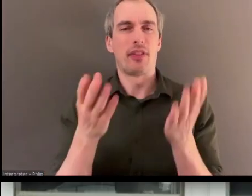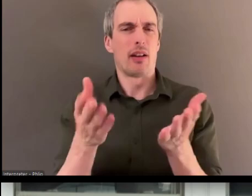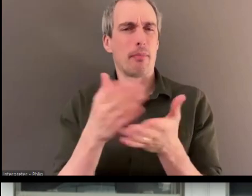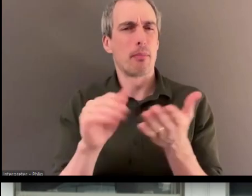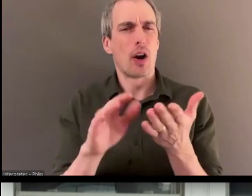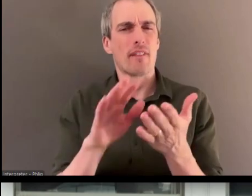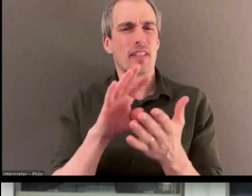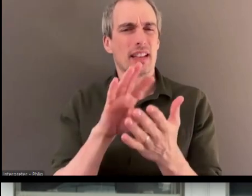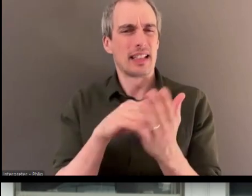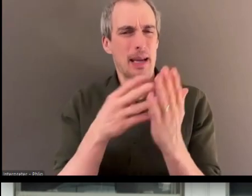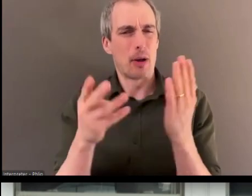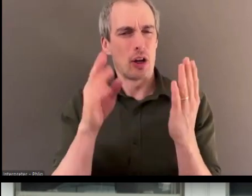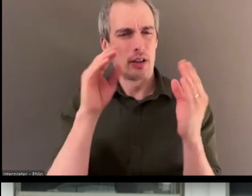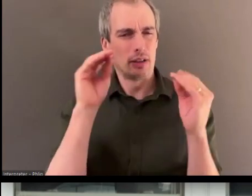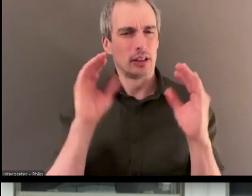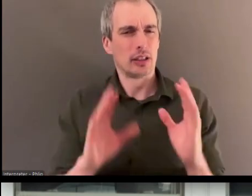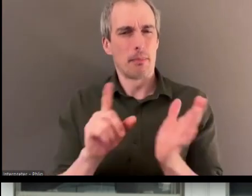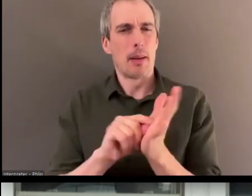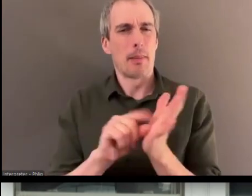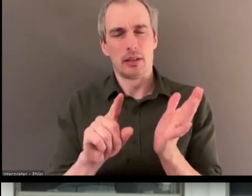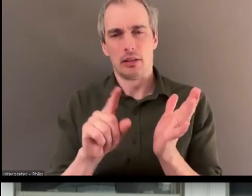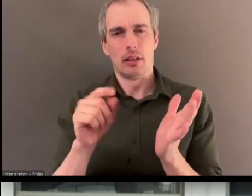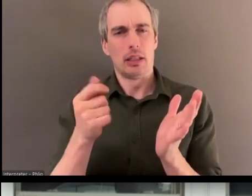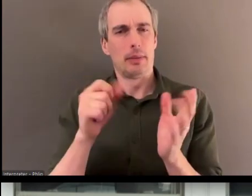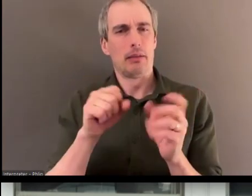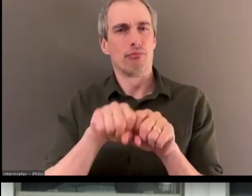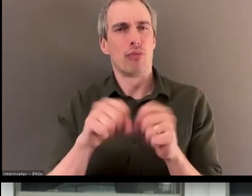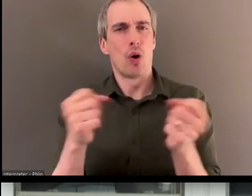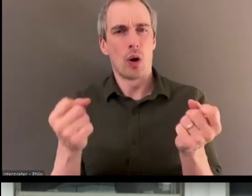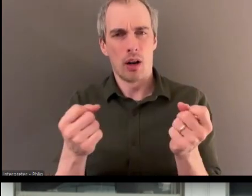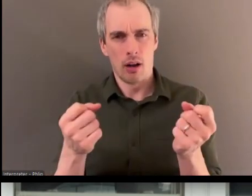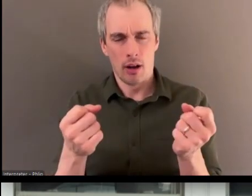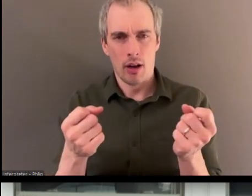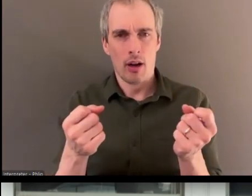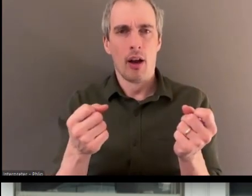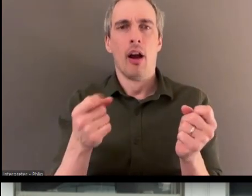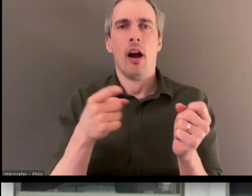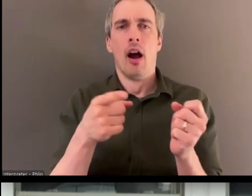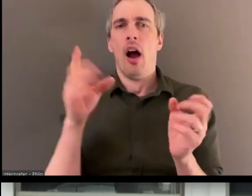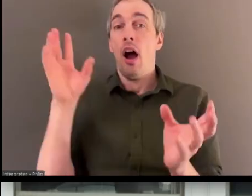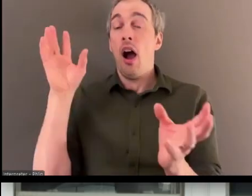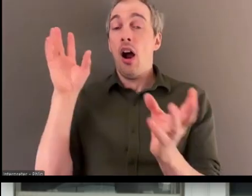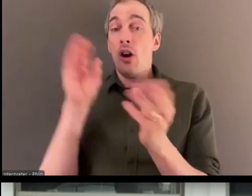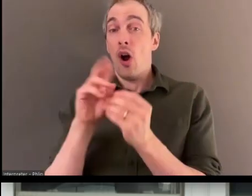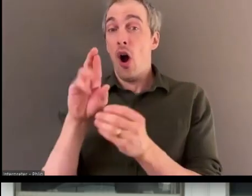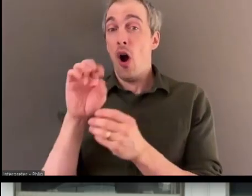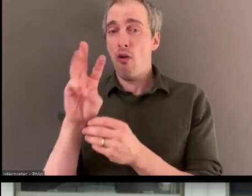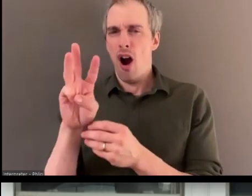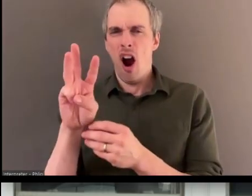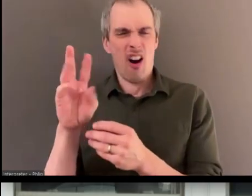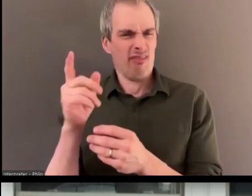One of the rows, the total row, is actually broken from the actual table displayed.